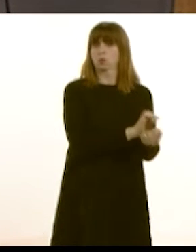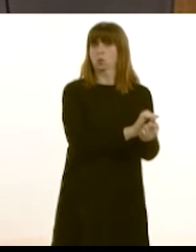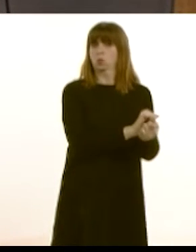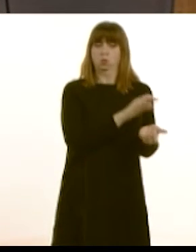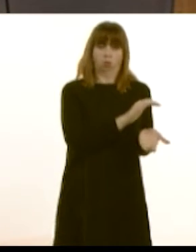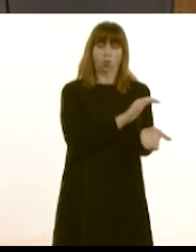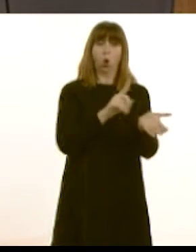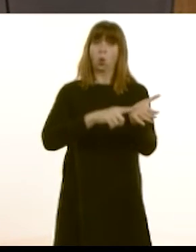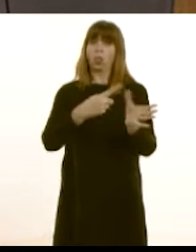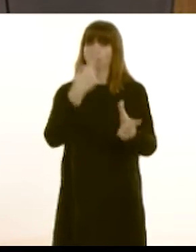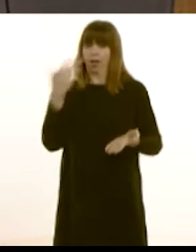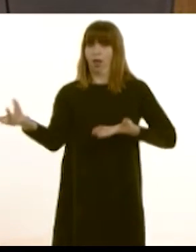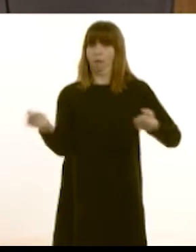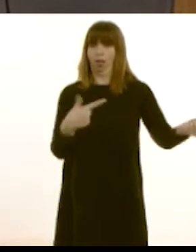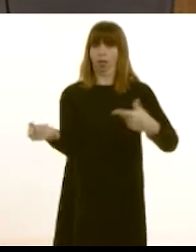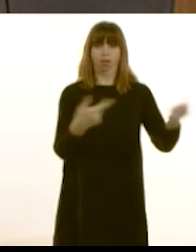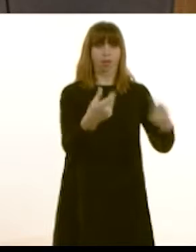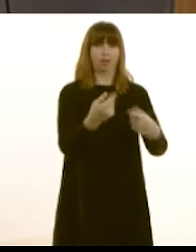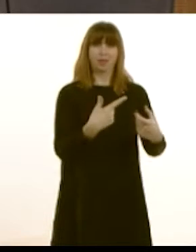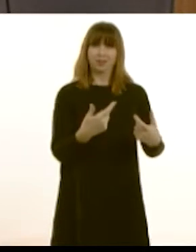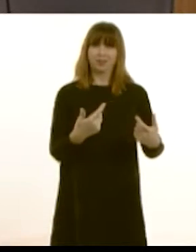Itís early days yet, in fairness, as far as that fund is concerned.